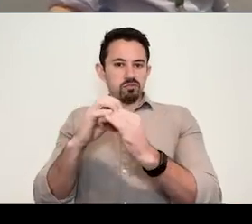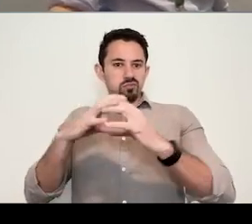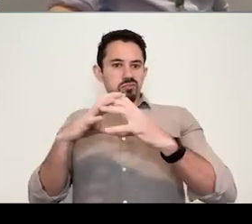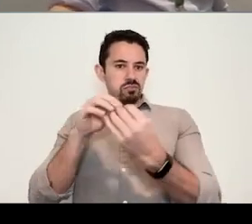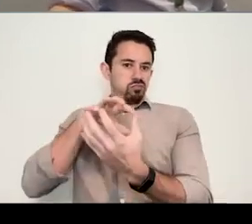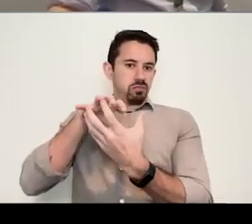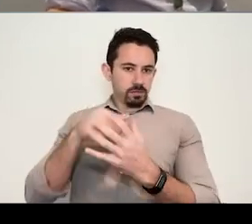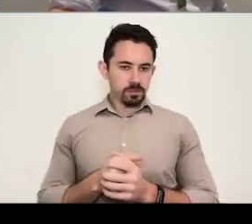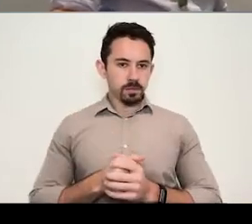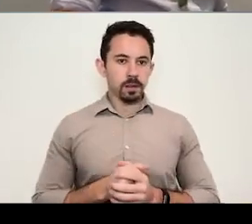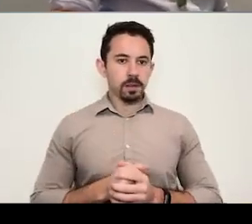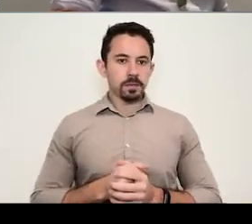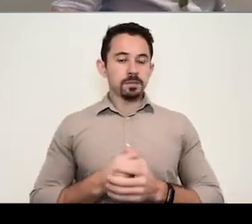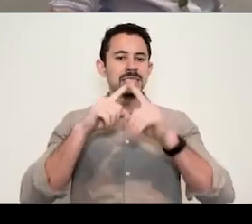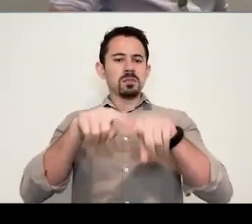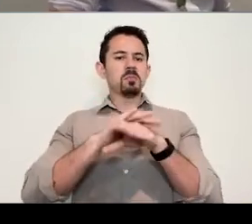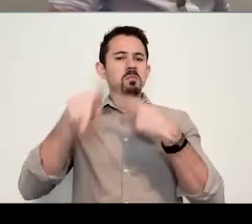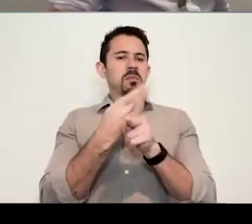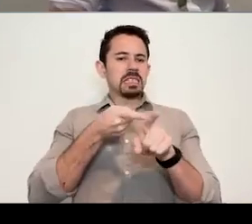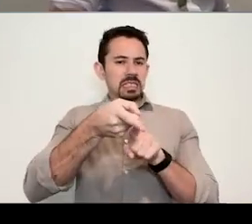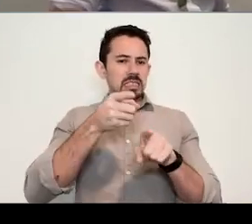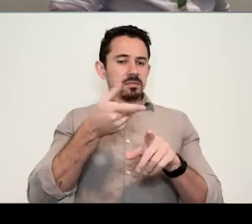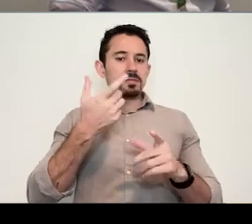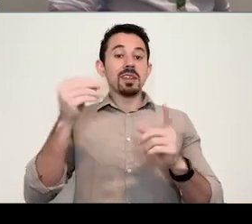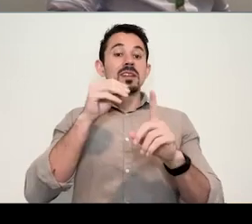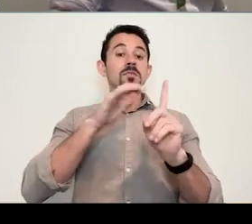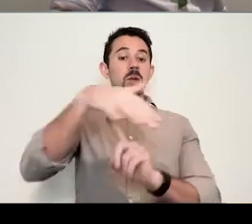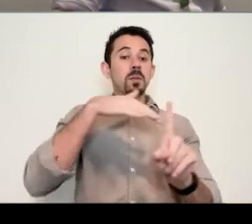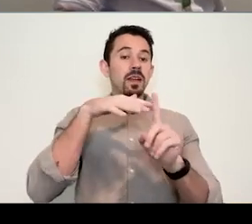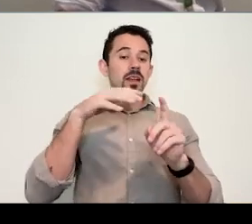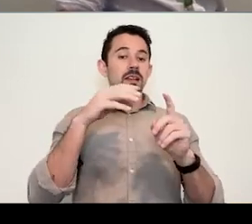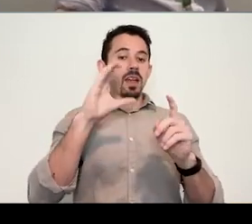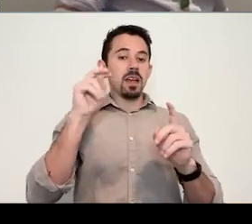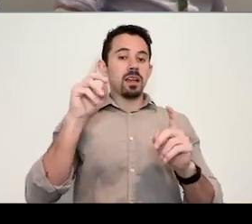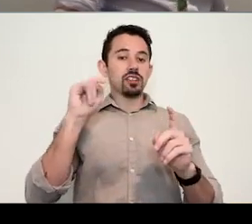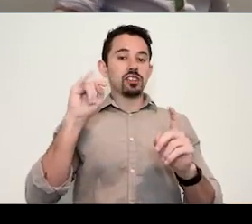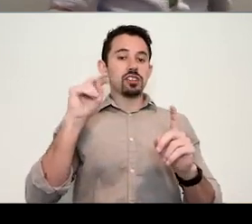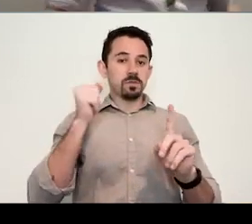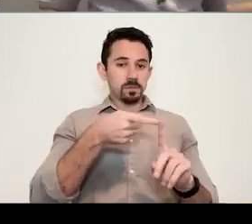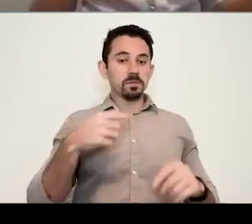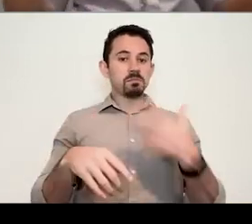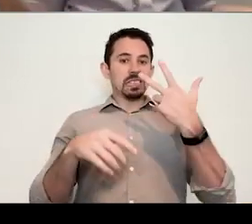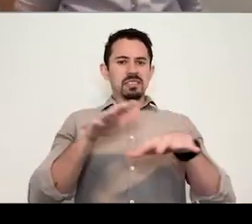maturation and the emergence of an organized three-dimensional architecture. Now depending